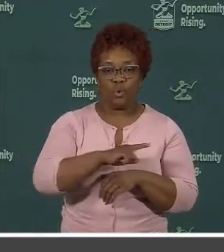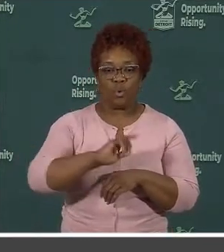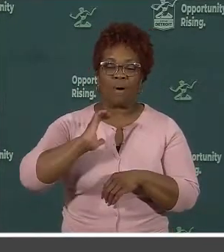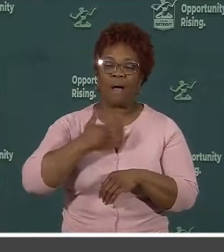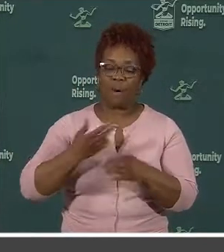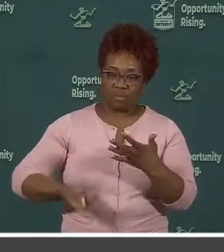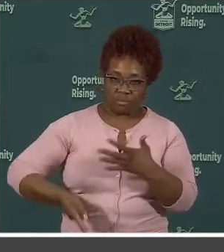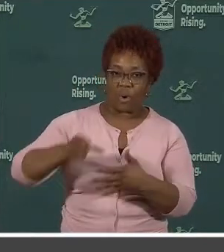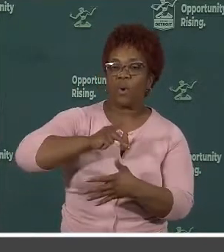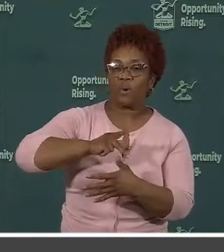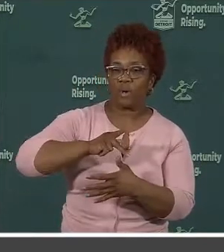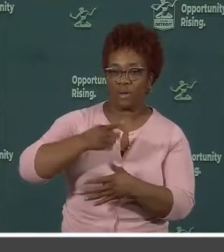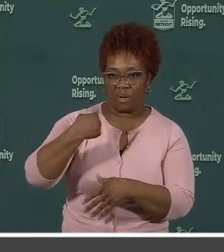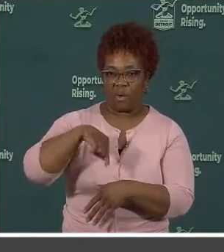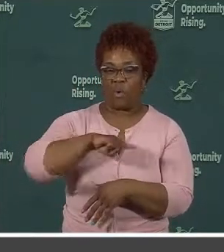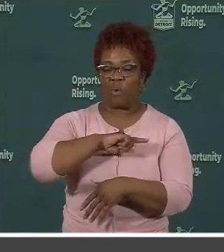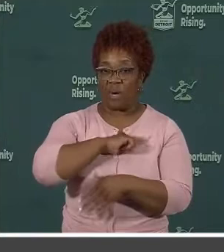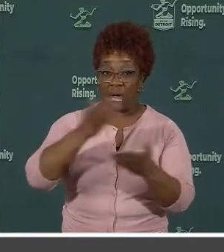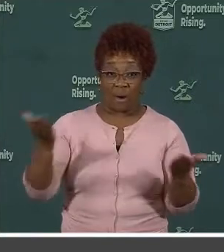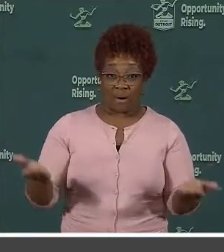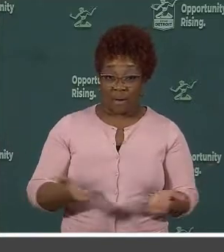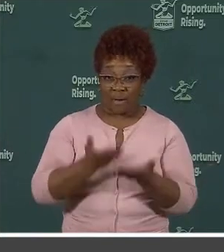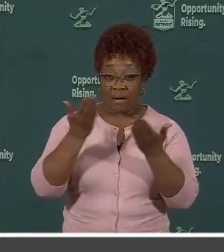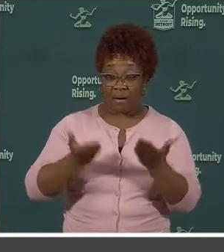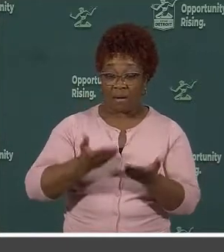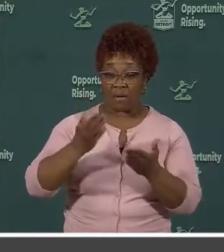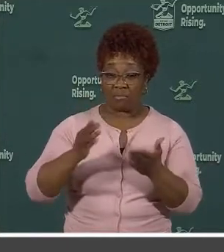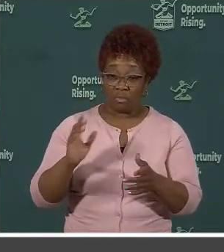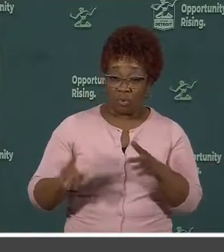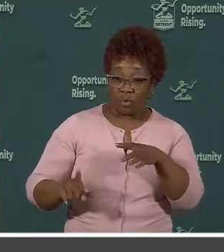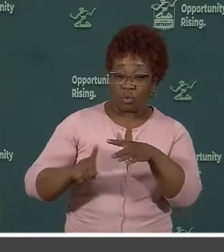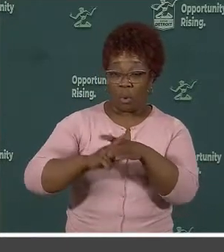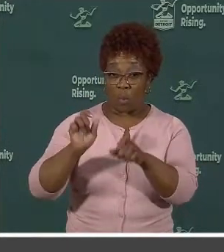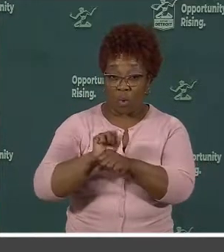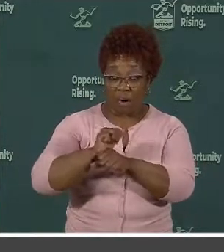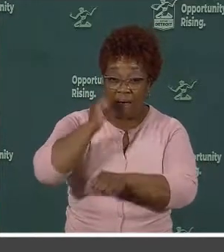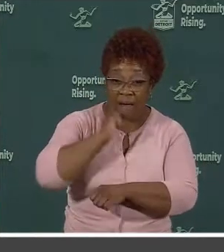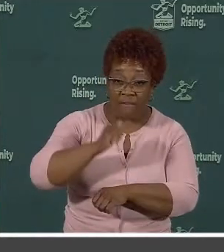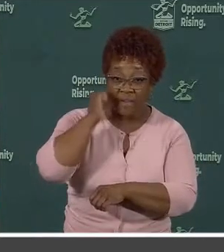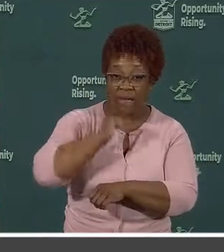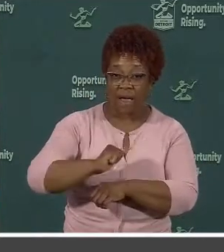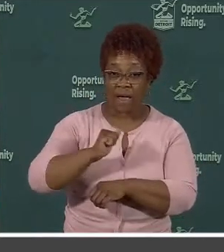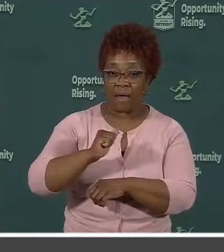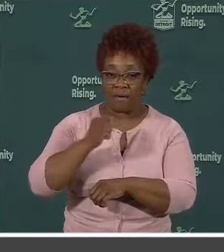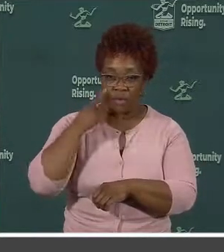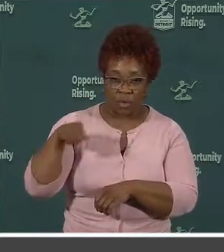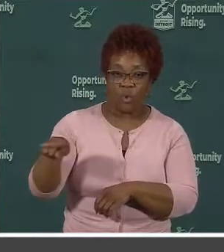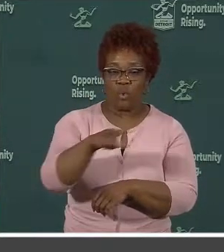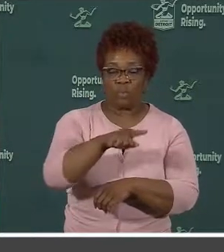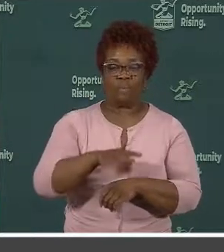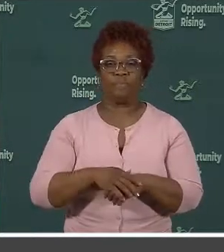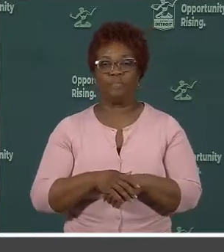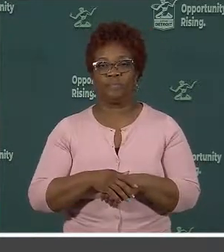SHOW UP TO WORK EVERY DAY WITH YOU IN MY DETROIT IS FILLED WITH RESILIENT PEOPLE PEOPLE